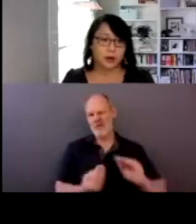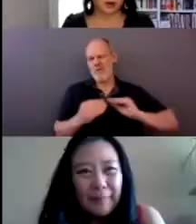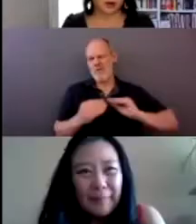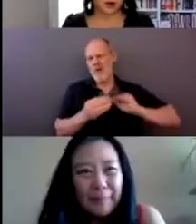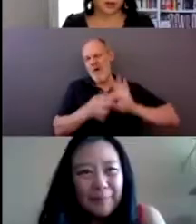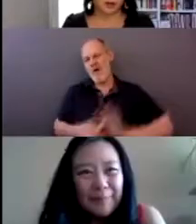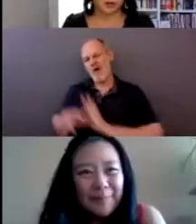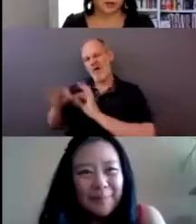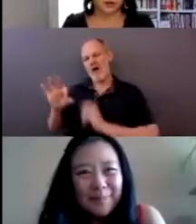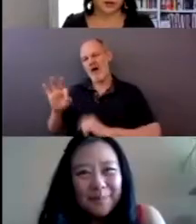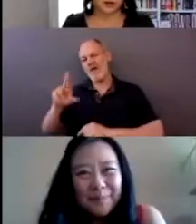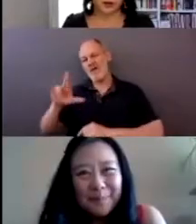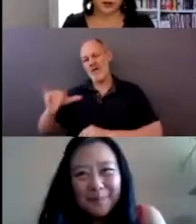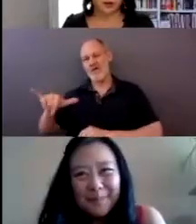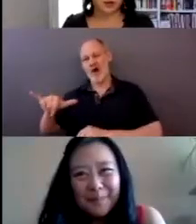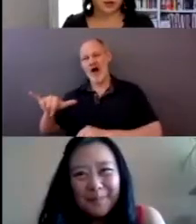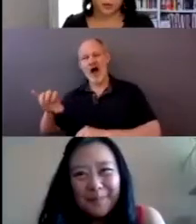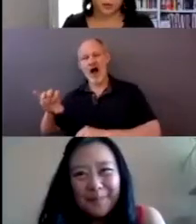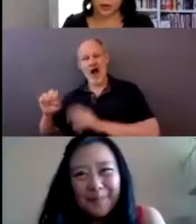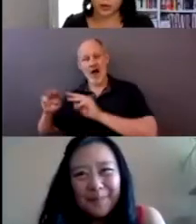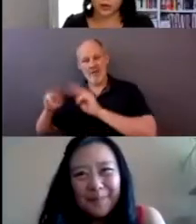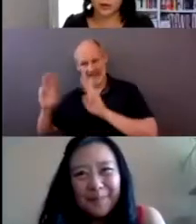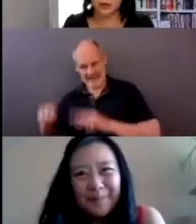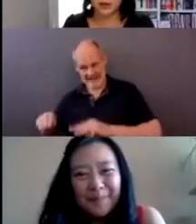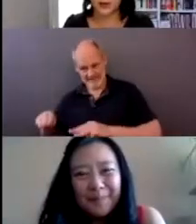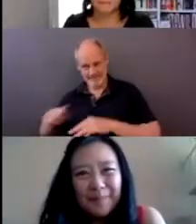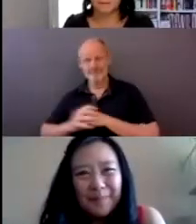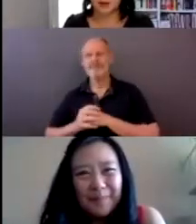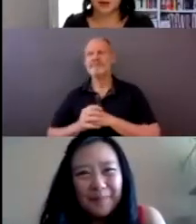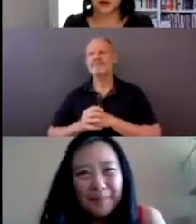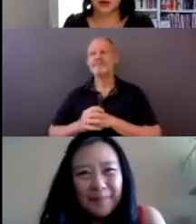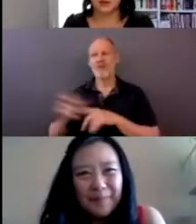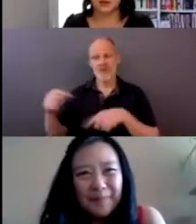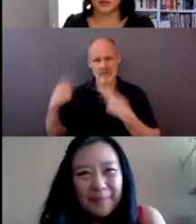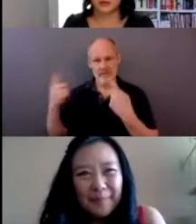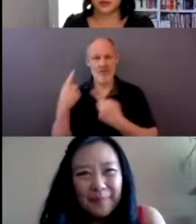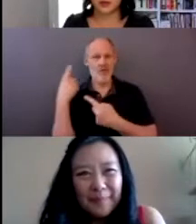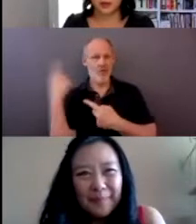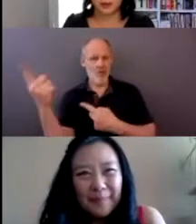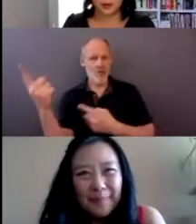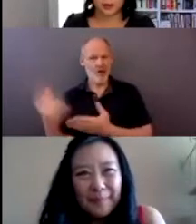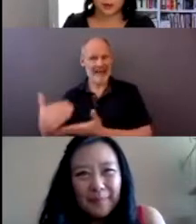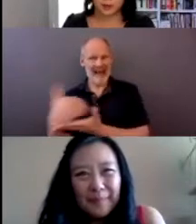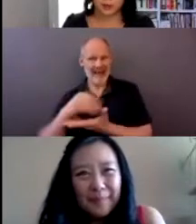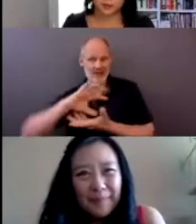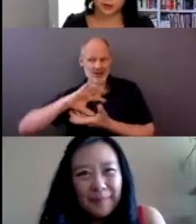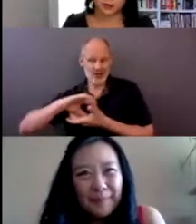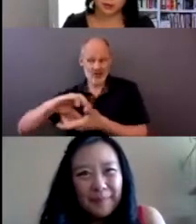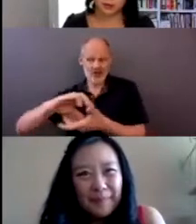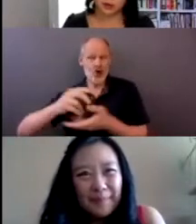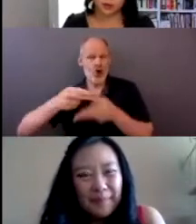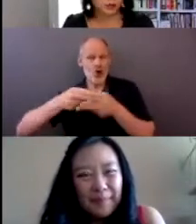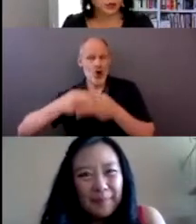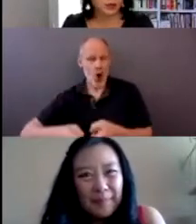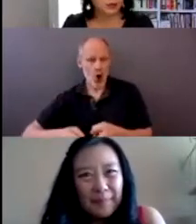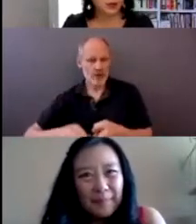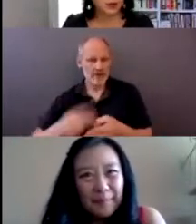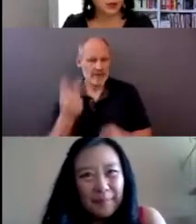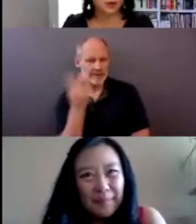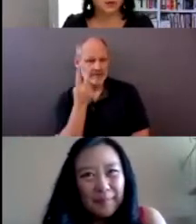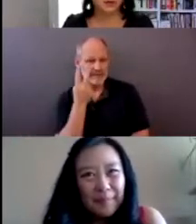collaborative effort, Murmurations. It's in many ways a form of cultural accessibility offered